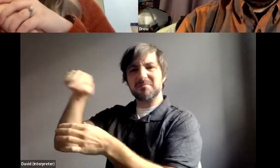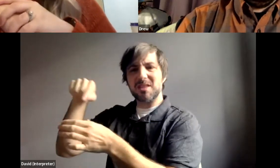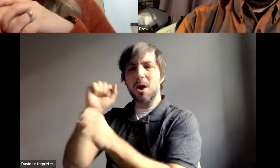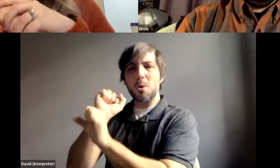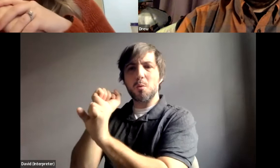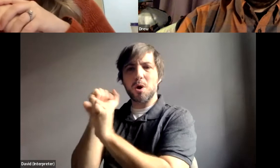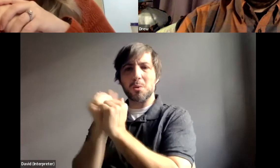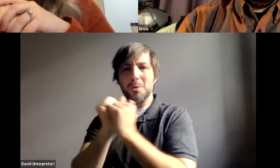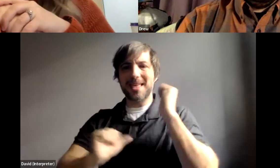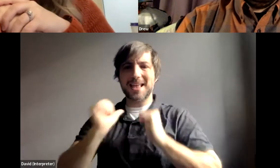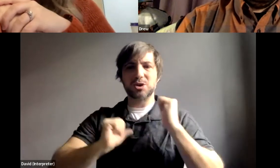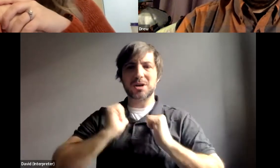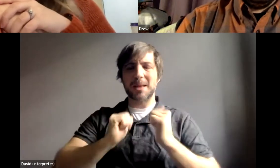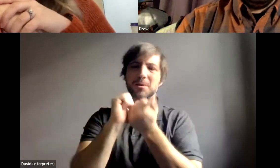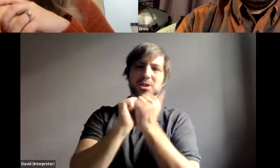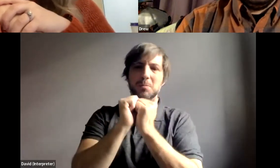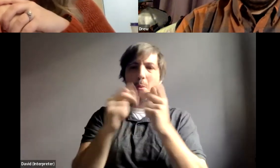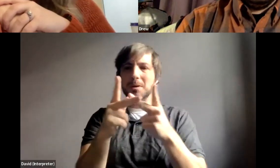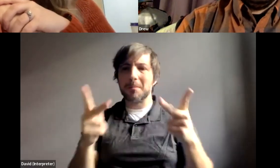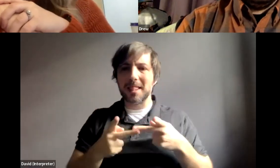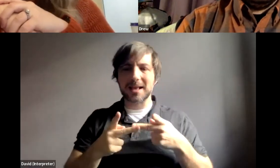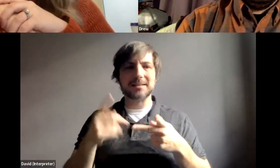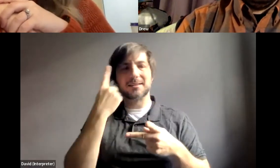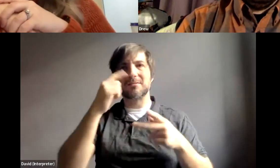across the country and globe, really